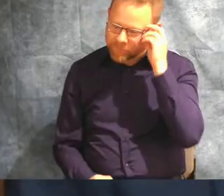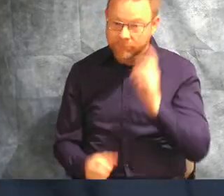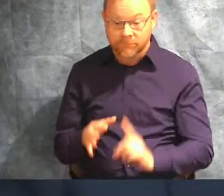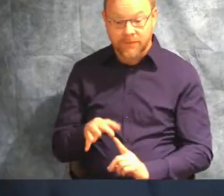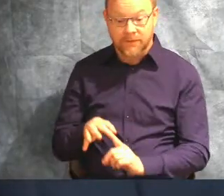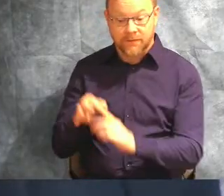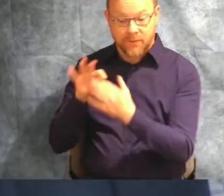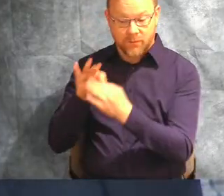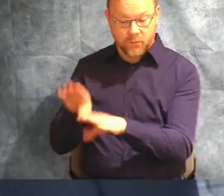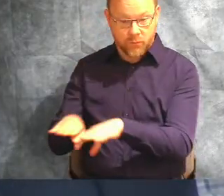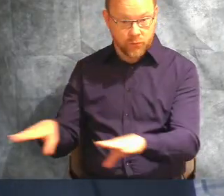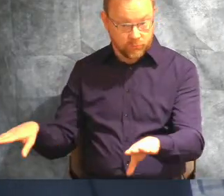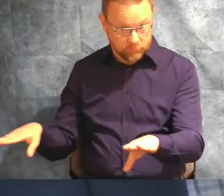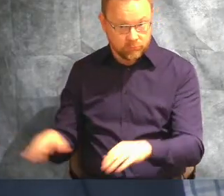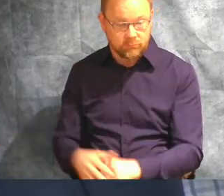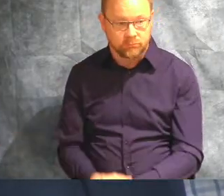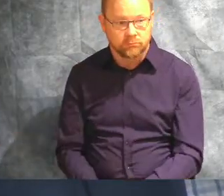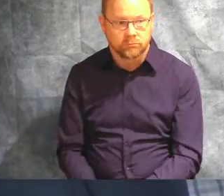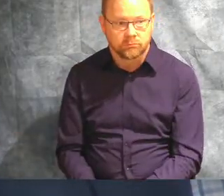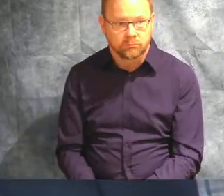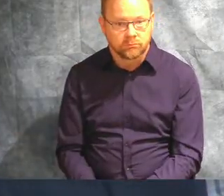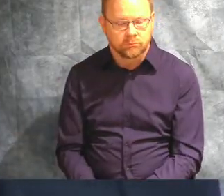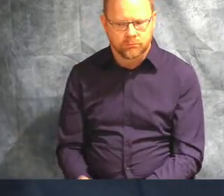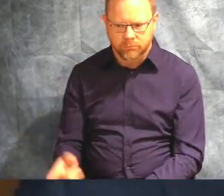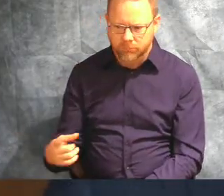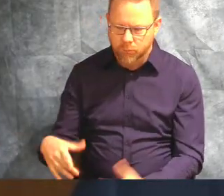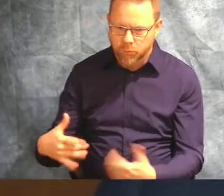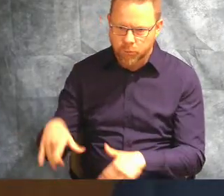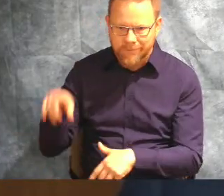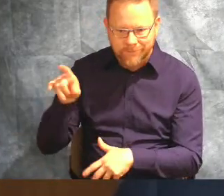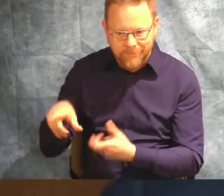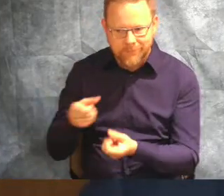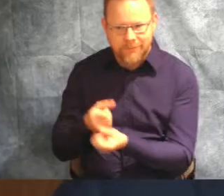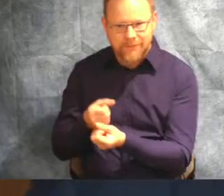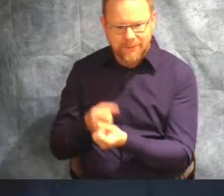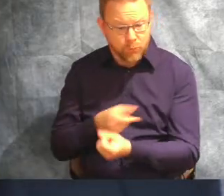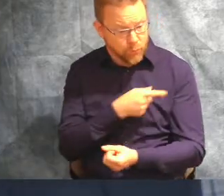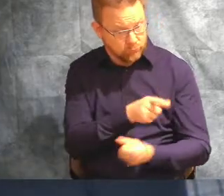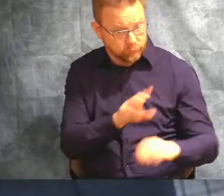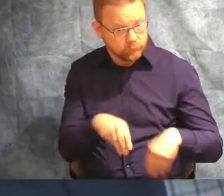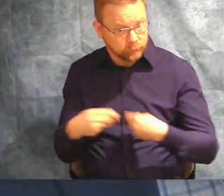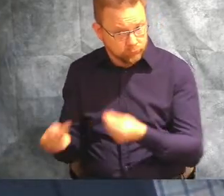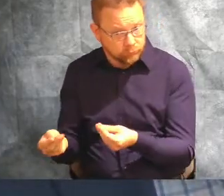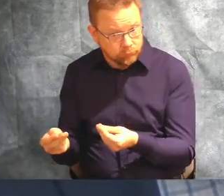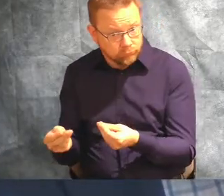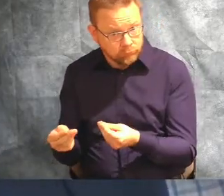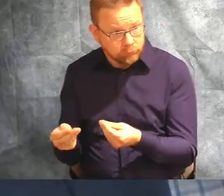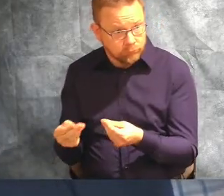relates to children who need the kind of support that you offer to make sure they can live up to